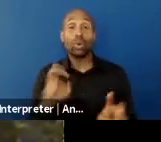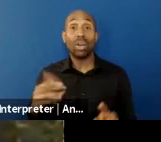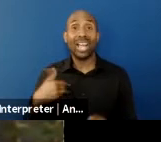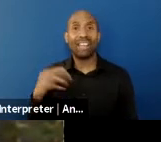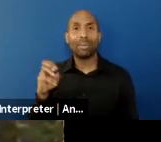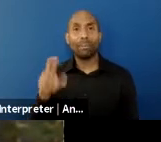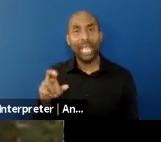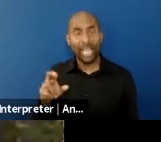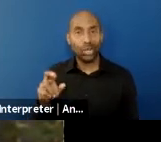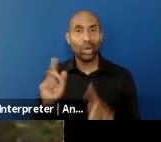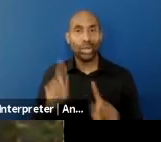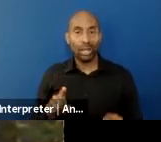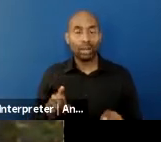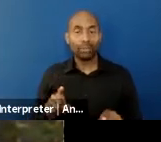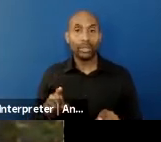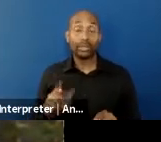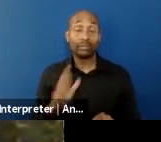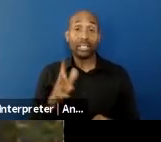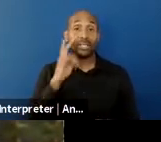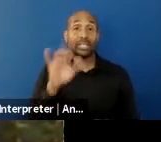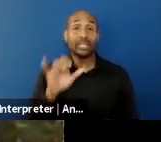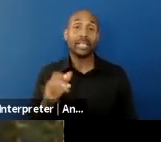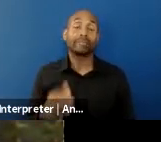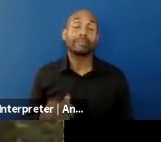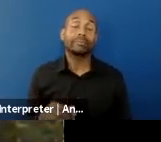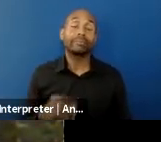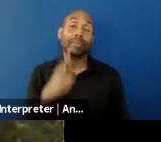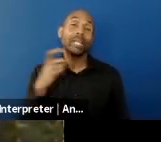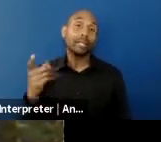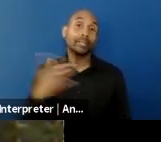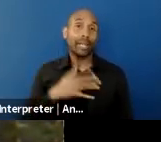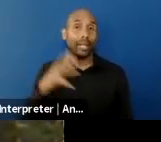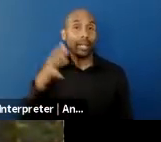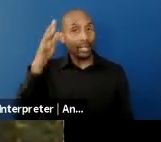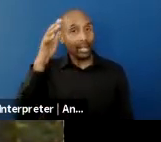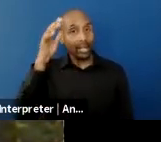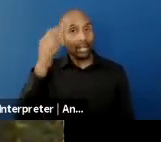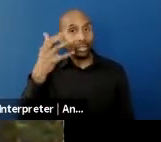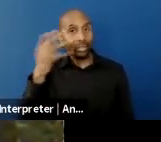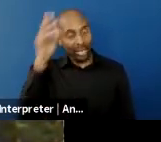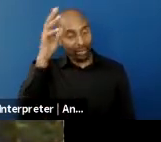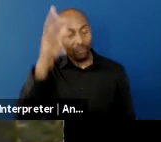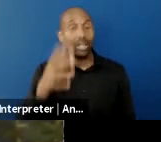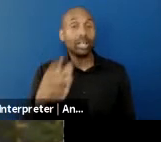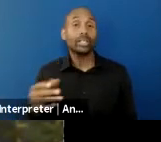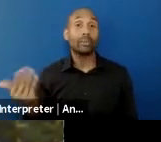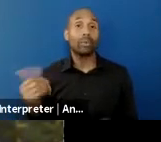So you find these little tidbits about your family.